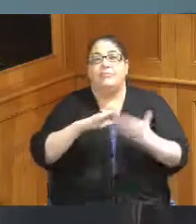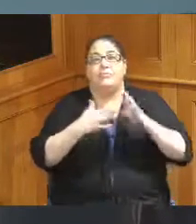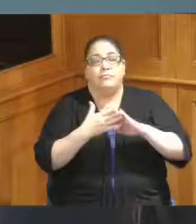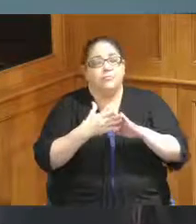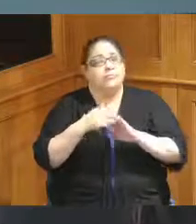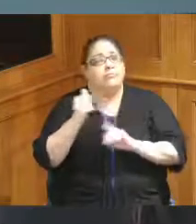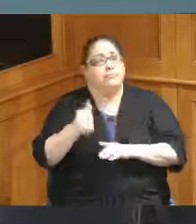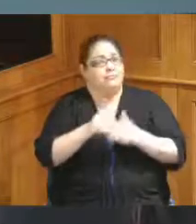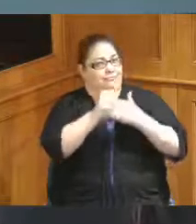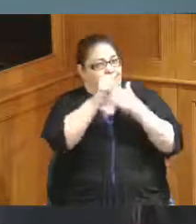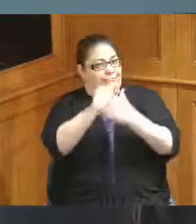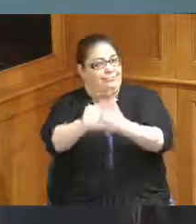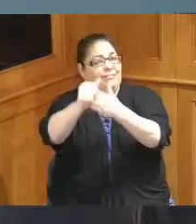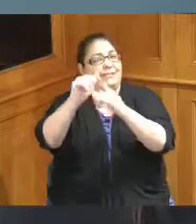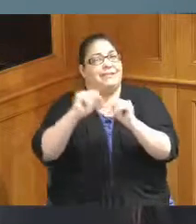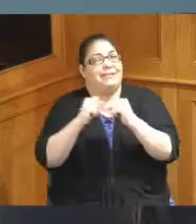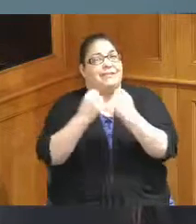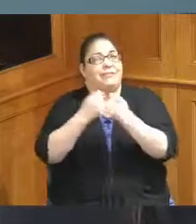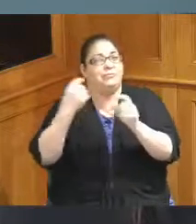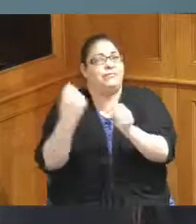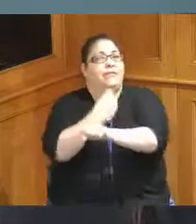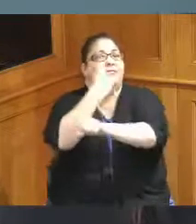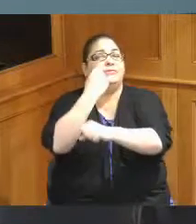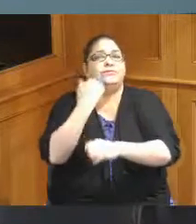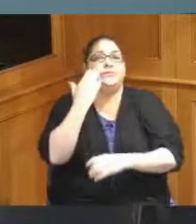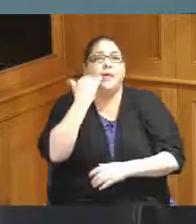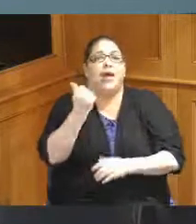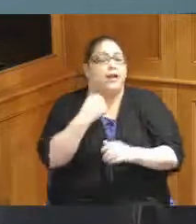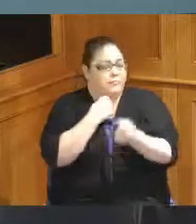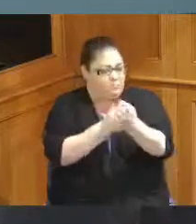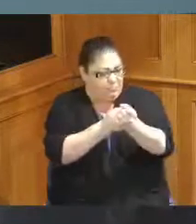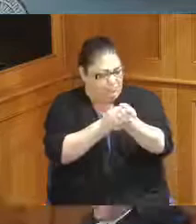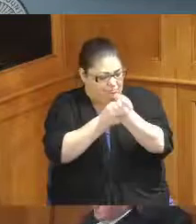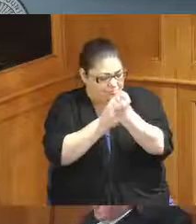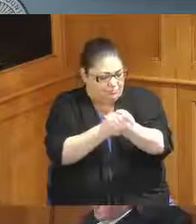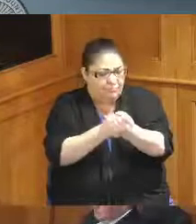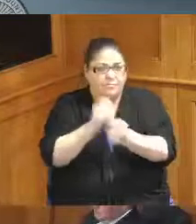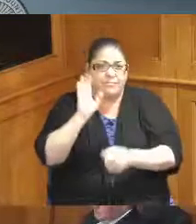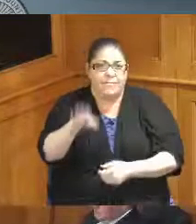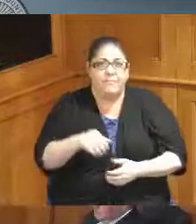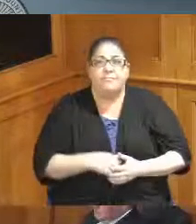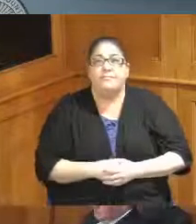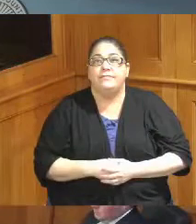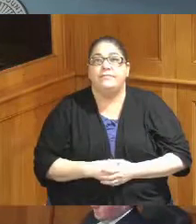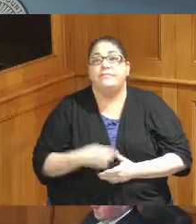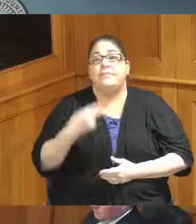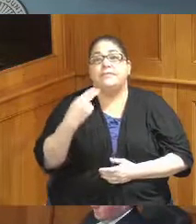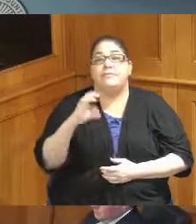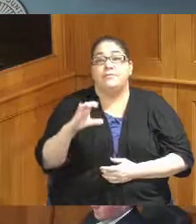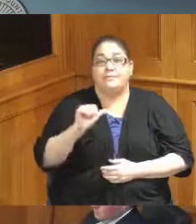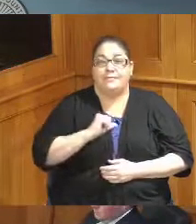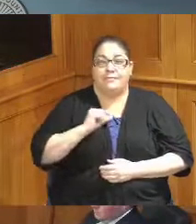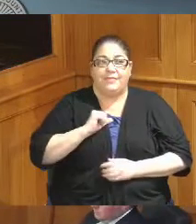team to Victory through their unwavering support where is Hamilton County is very proud of friends